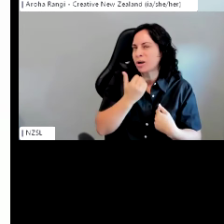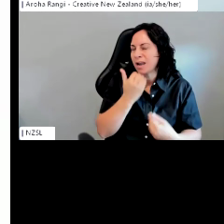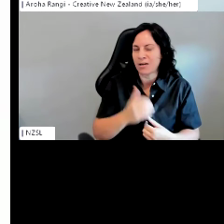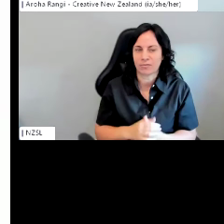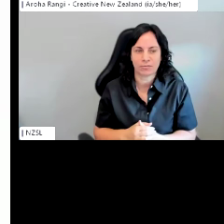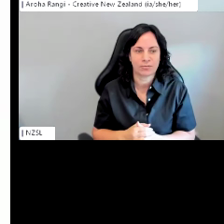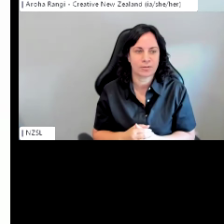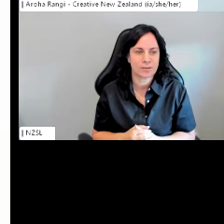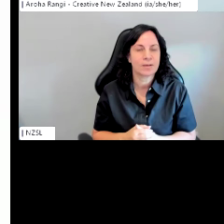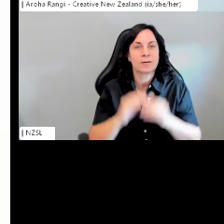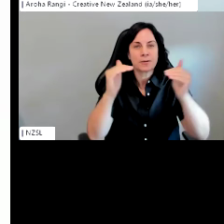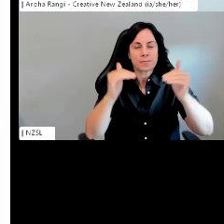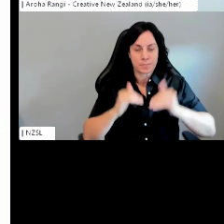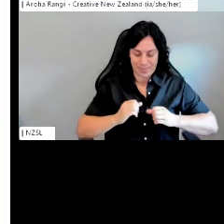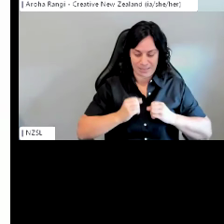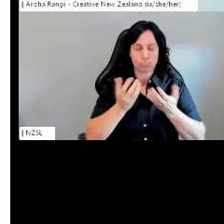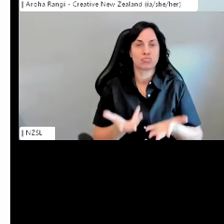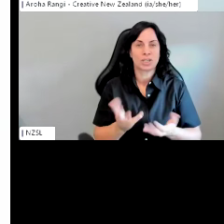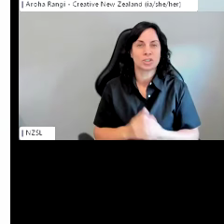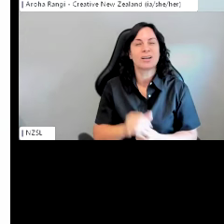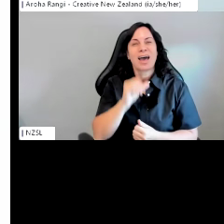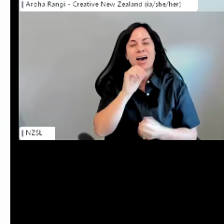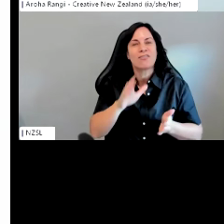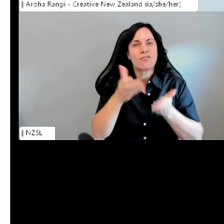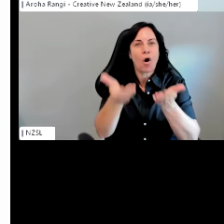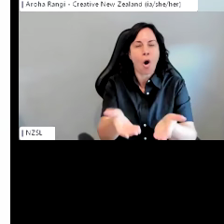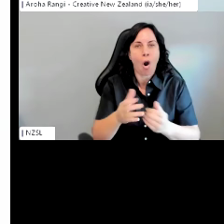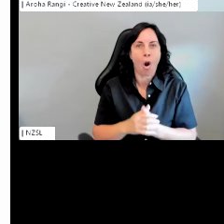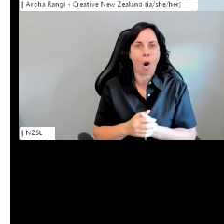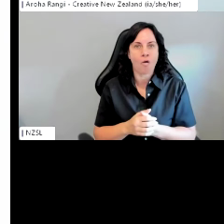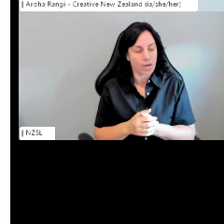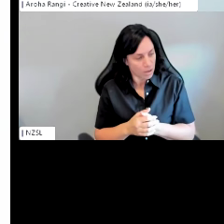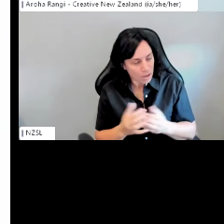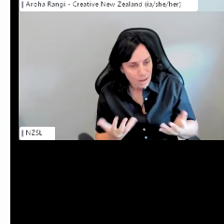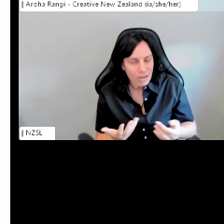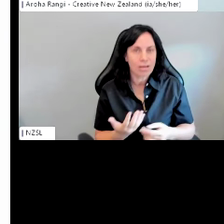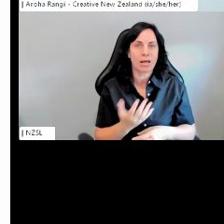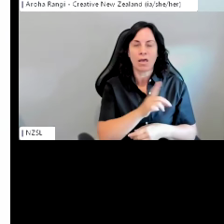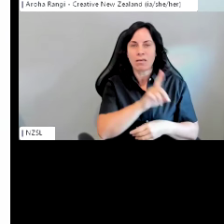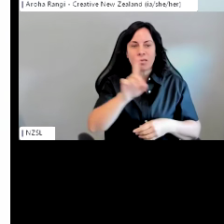the social experiences because if you offered them a an exclusive preview behind the velvet rope or